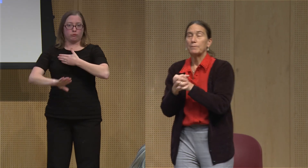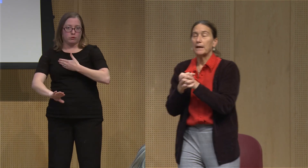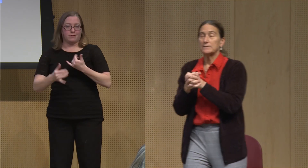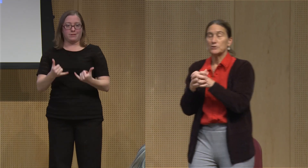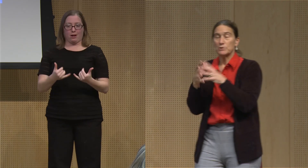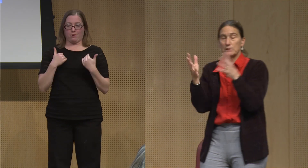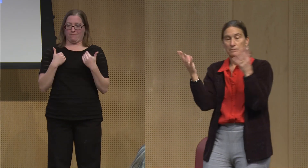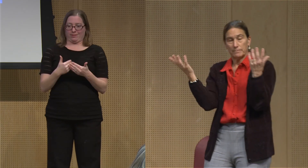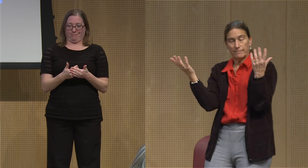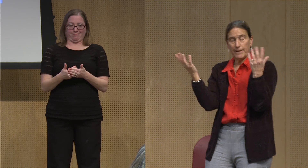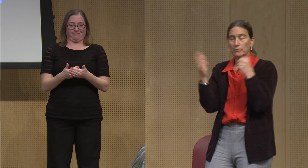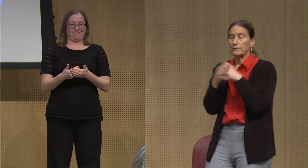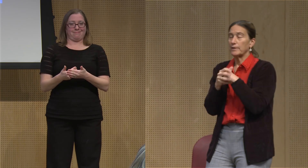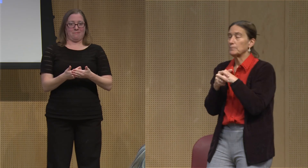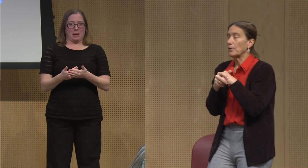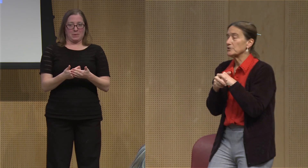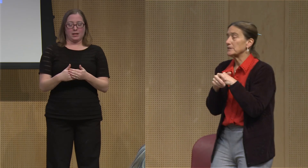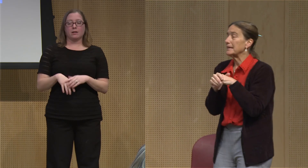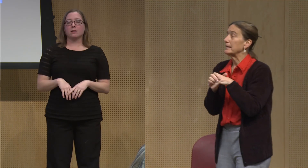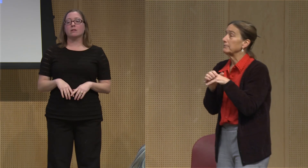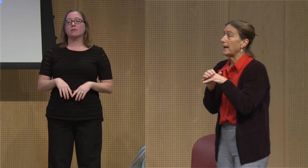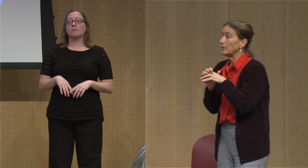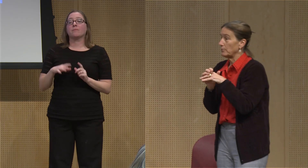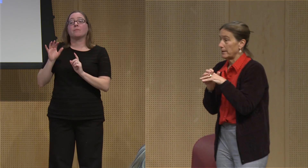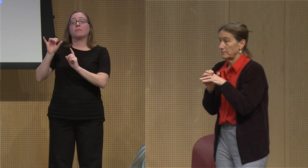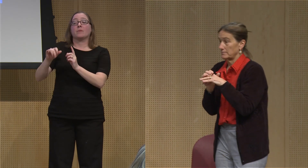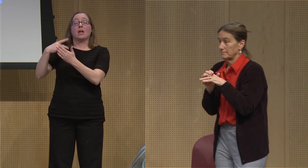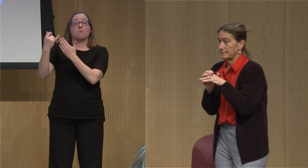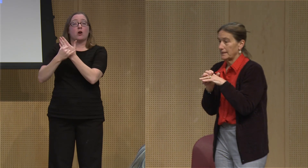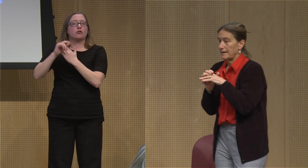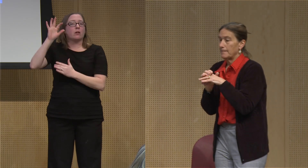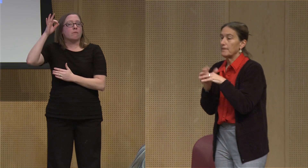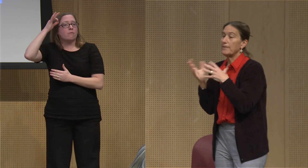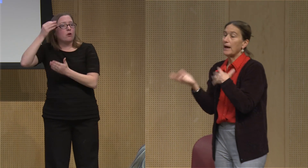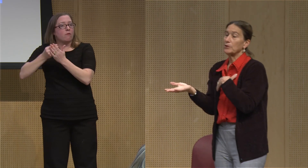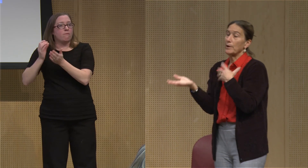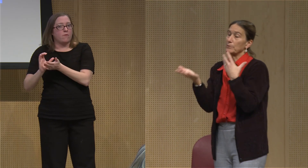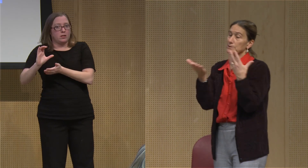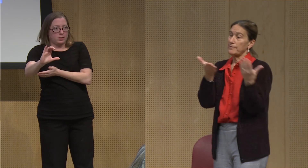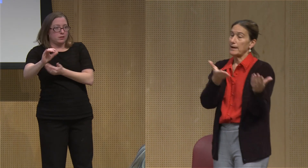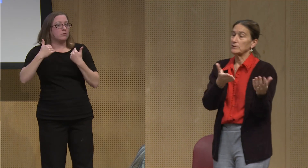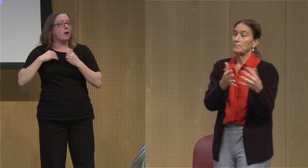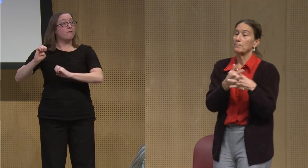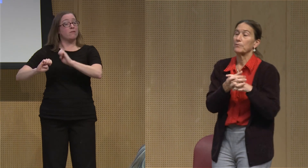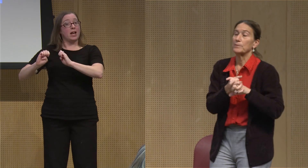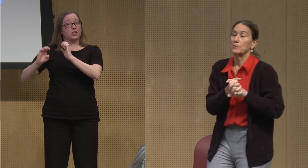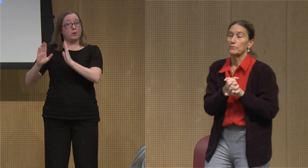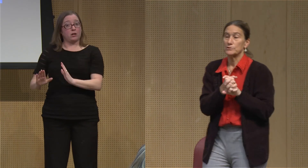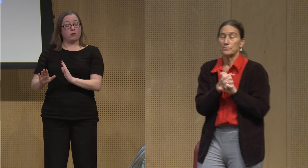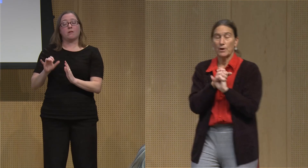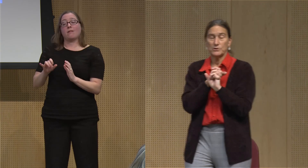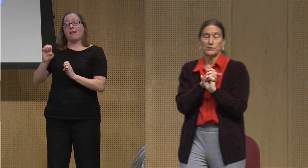THIS WAS A FEDERALLY FUNDED PROJECT, IT HAD AN EVALUATOR. THE EVALUATOR WAS A FACULTY MEMBER FROM THE UNIVERSITY OF ROCHESTER,